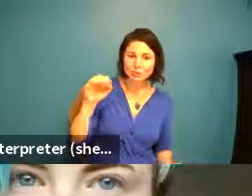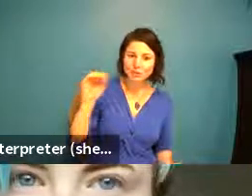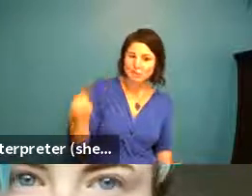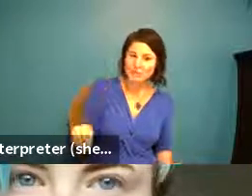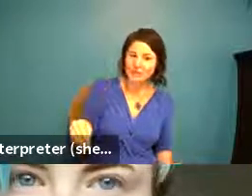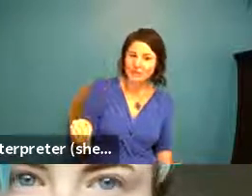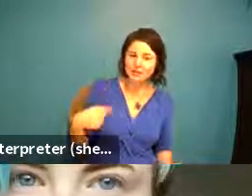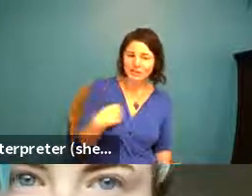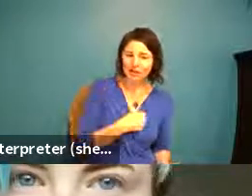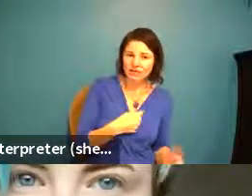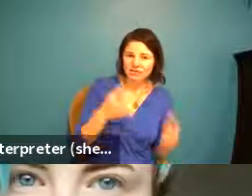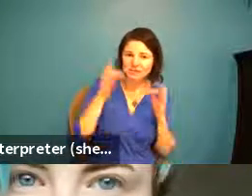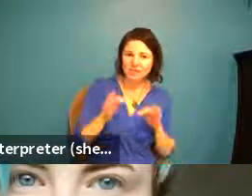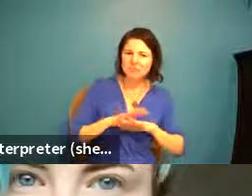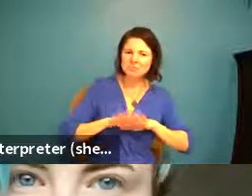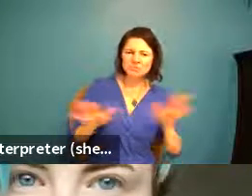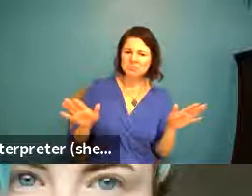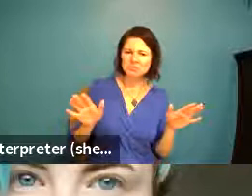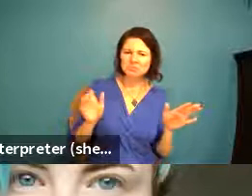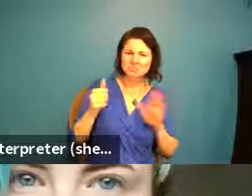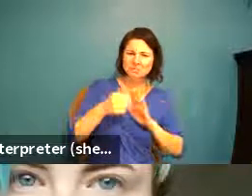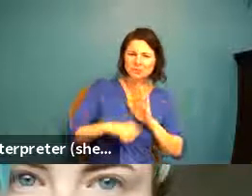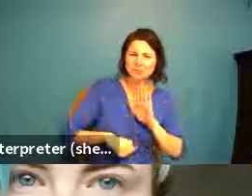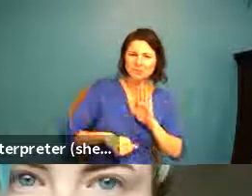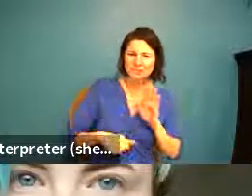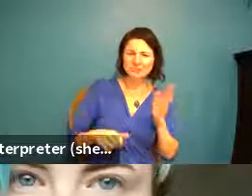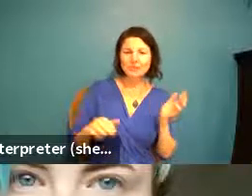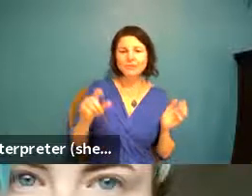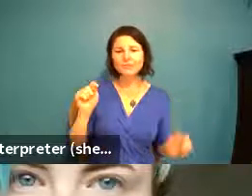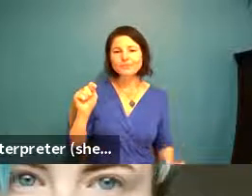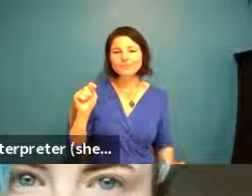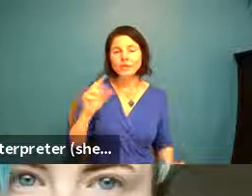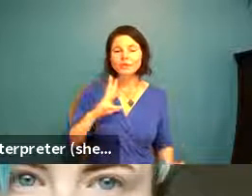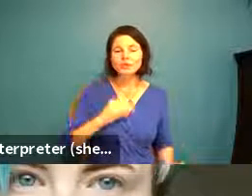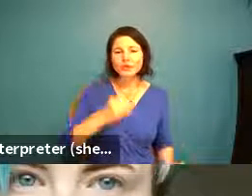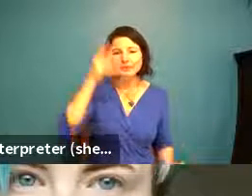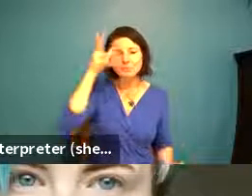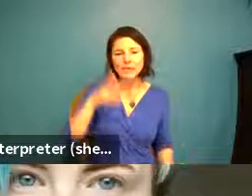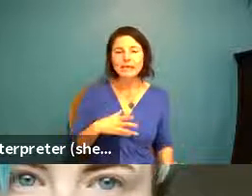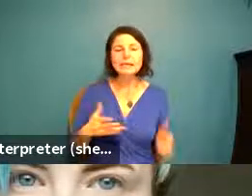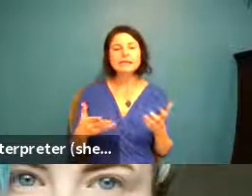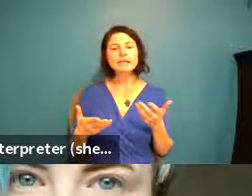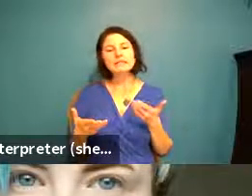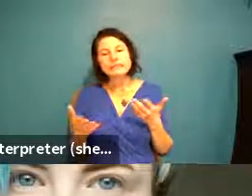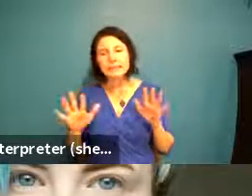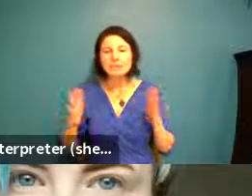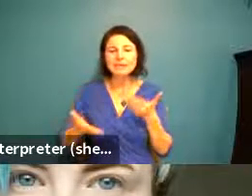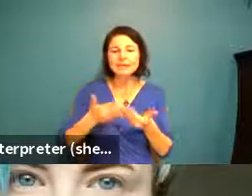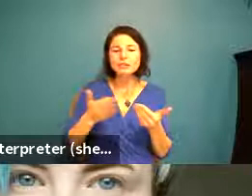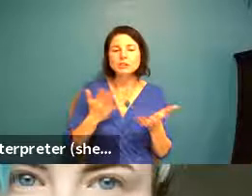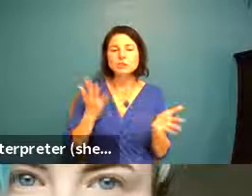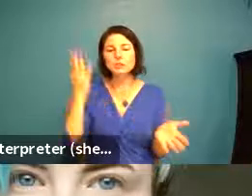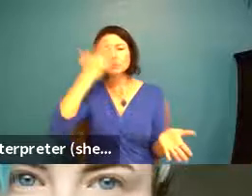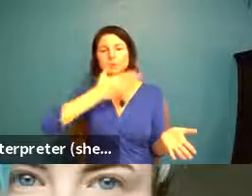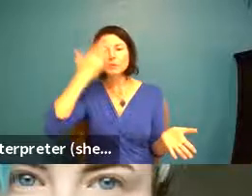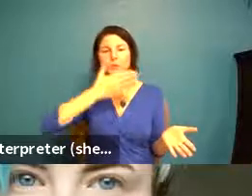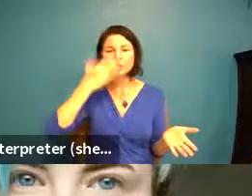us who don't transition, especially since as a trans man, it's a little bit easier to pass in a way as our true gender without having to